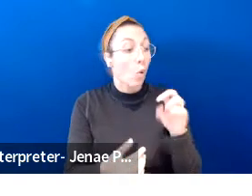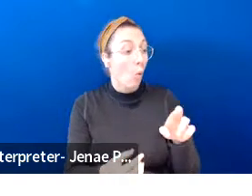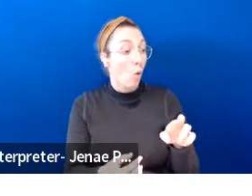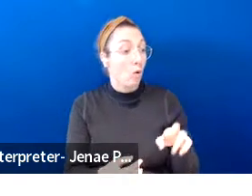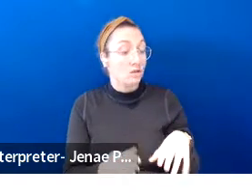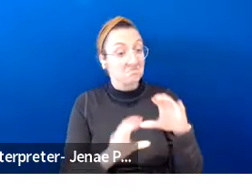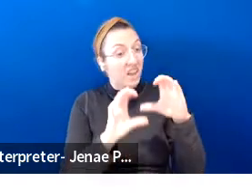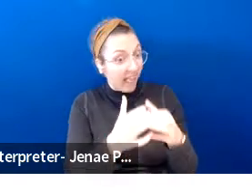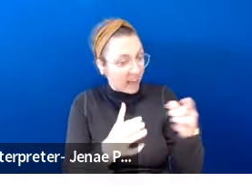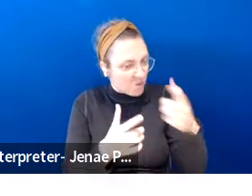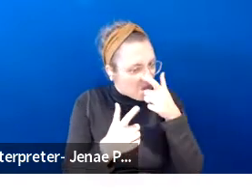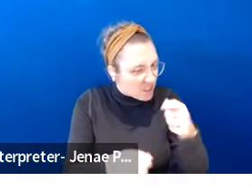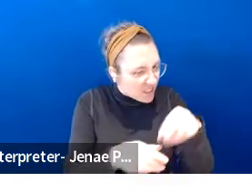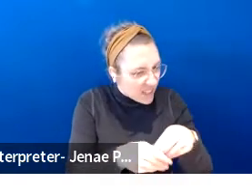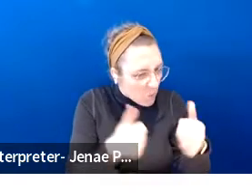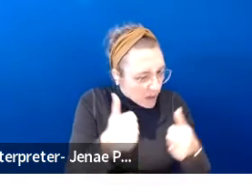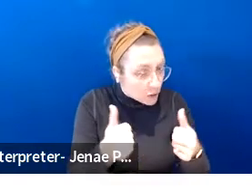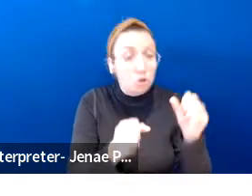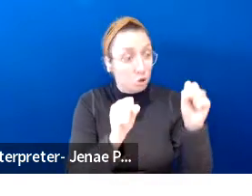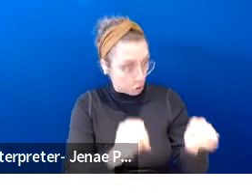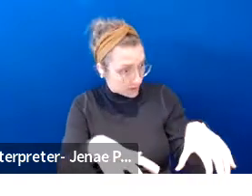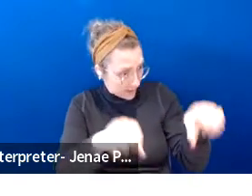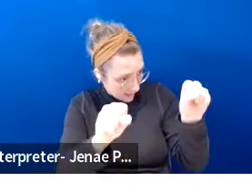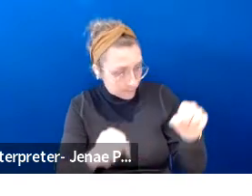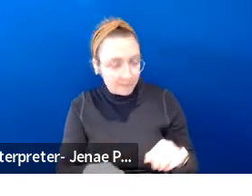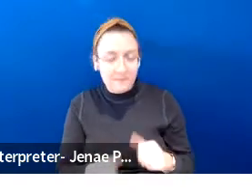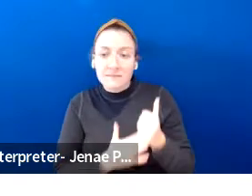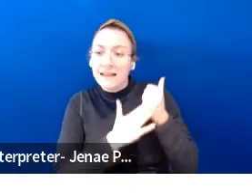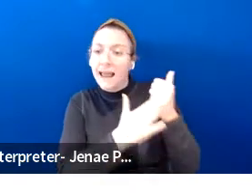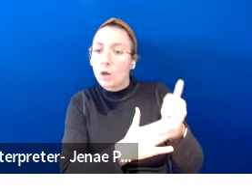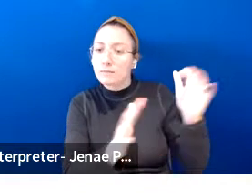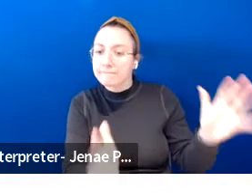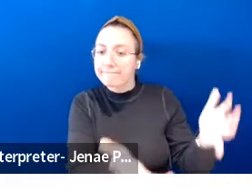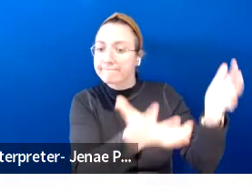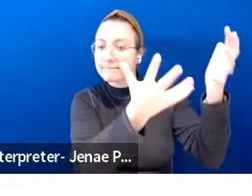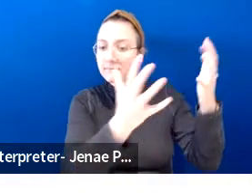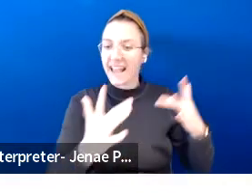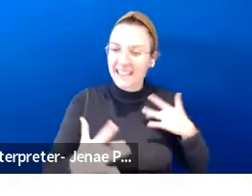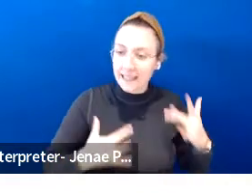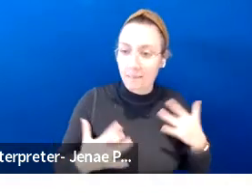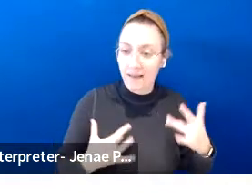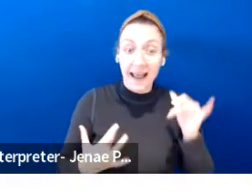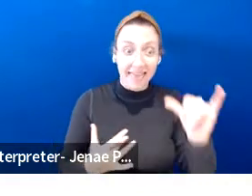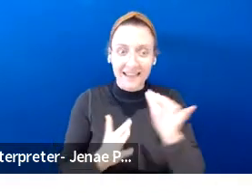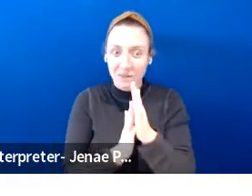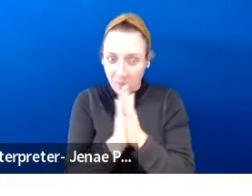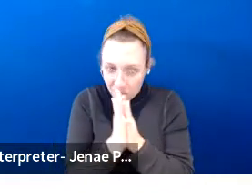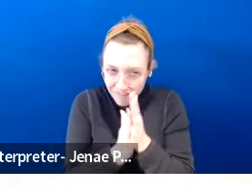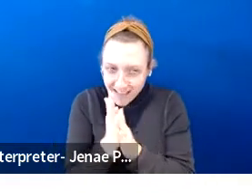So we're helping our students connect their excitement, which is the willpower and their motivation just to achieve